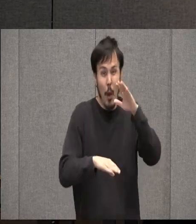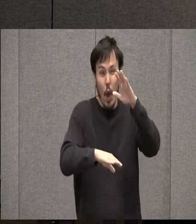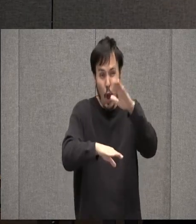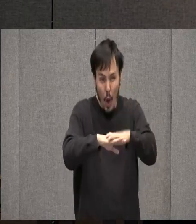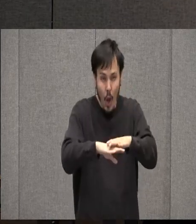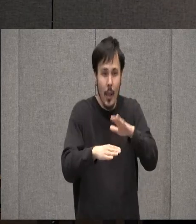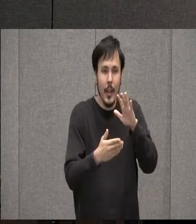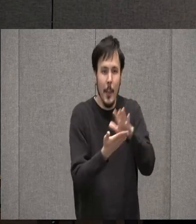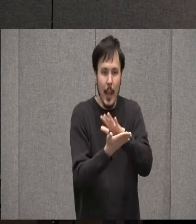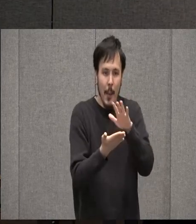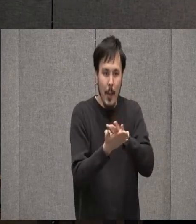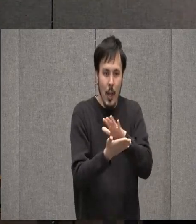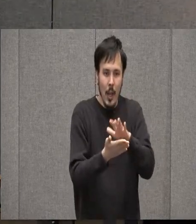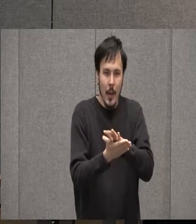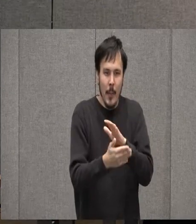So you usually have it like this.